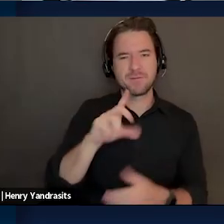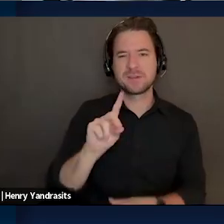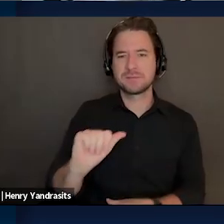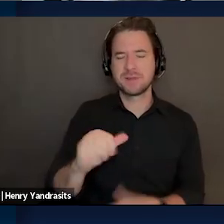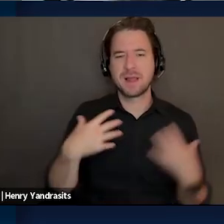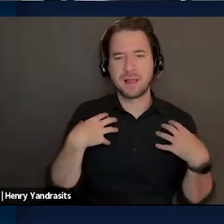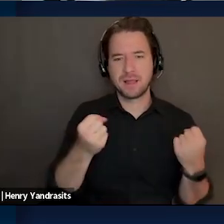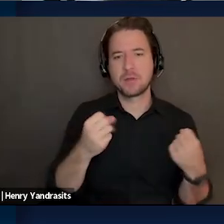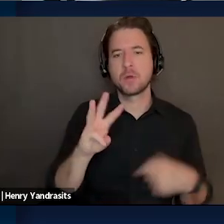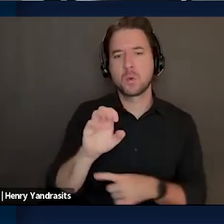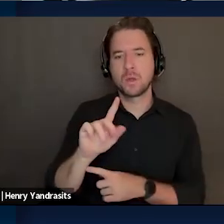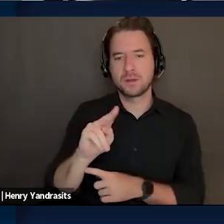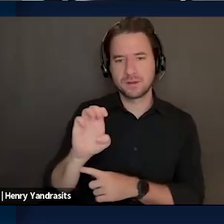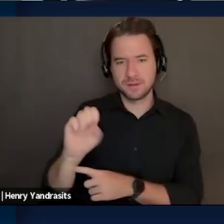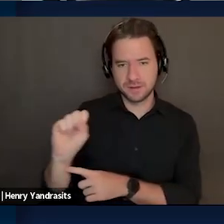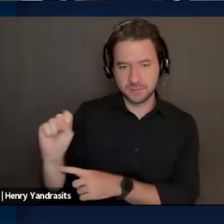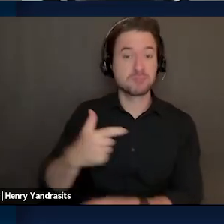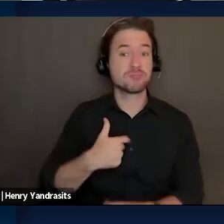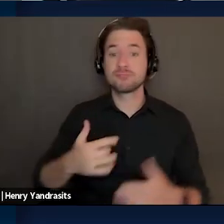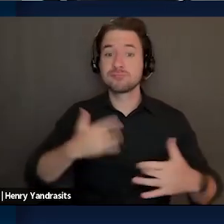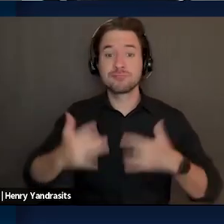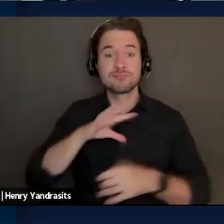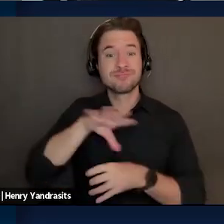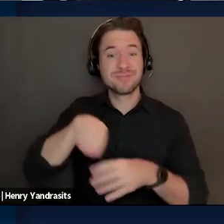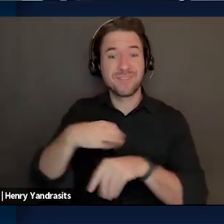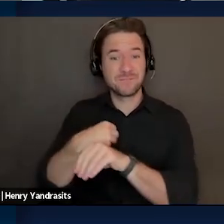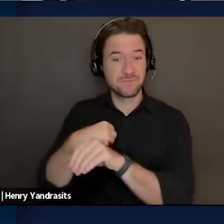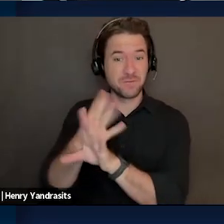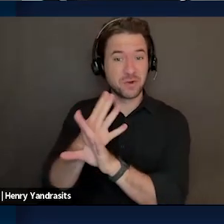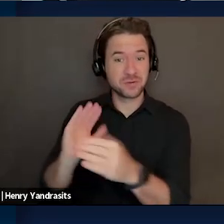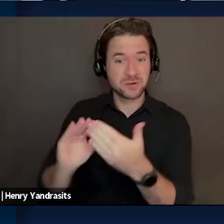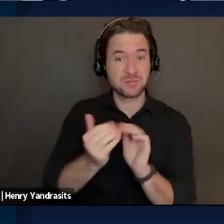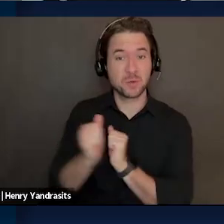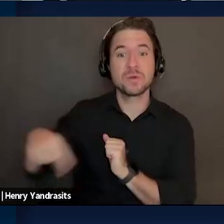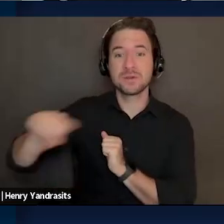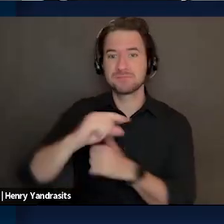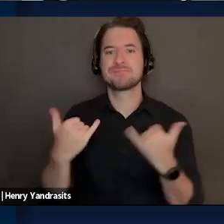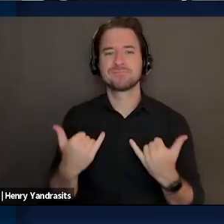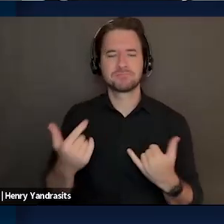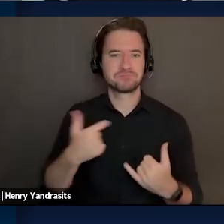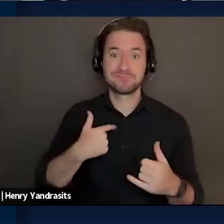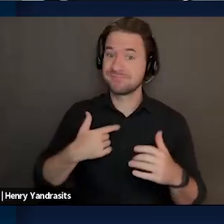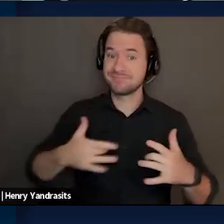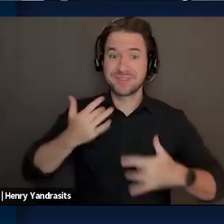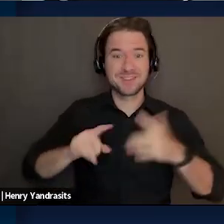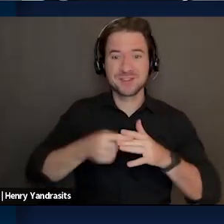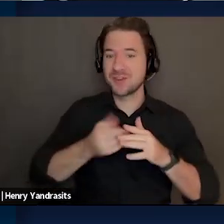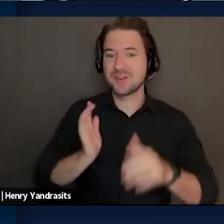I'm super excited to be in virtual community with each of you today, and excited to kick off our presentations.